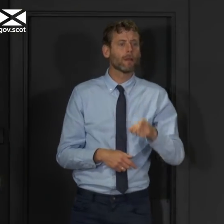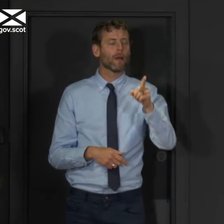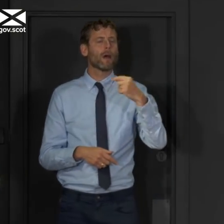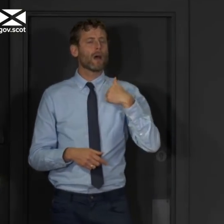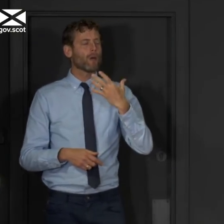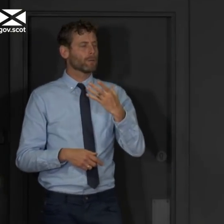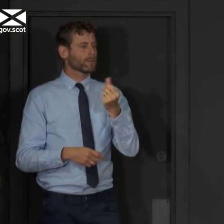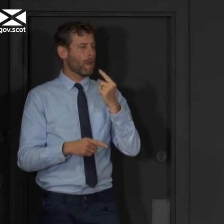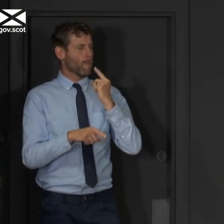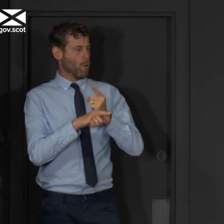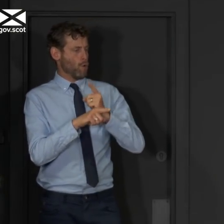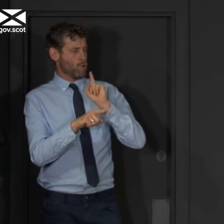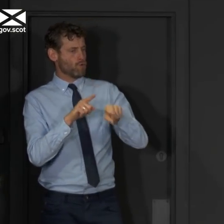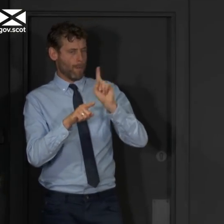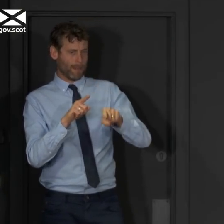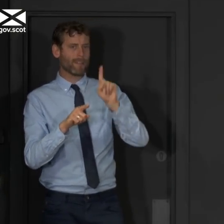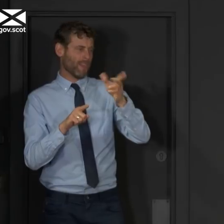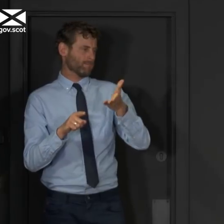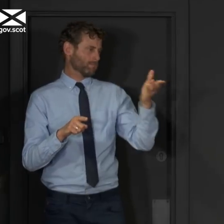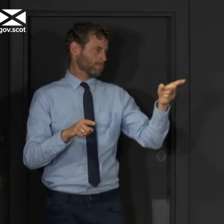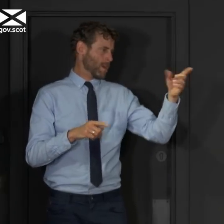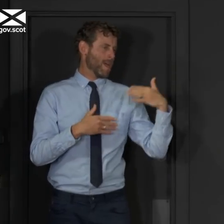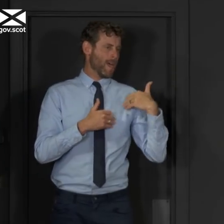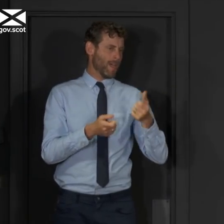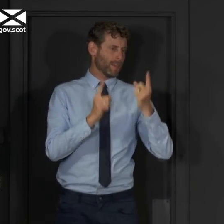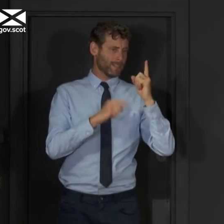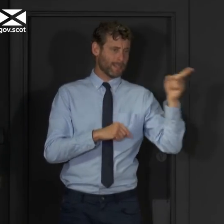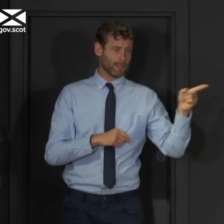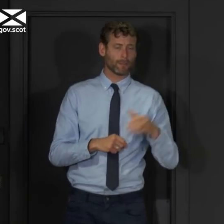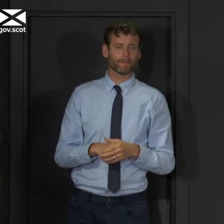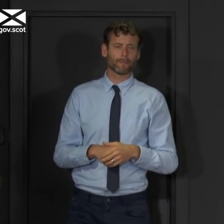who may want to say something more specifically about this. We listened very carefully to